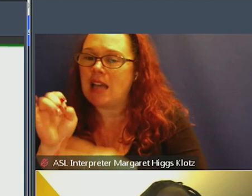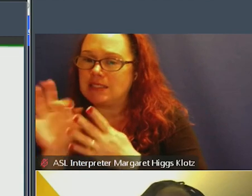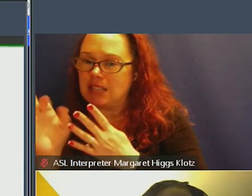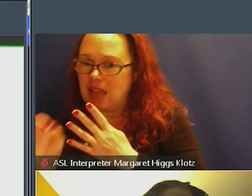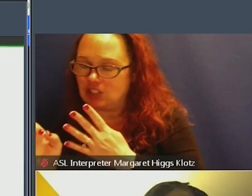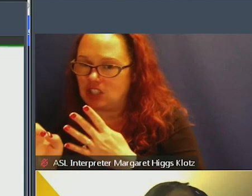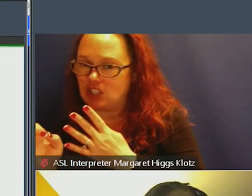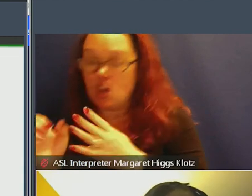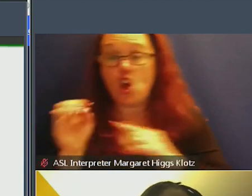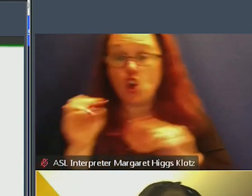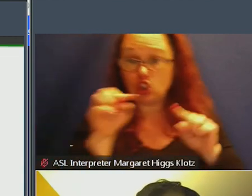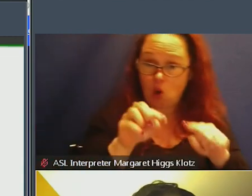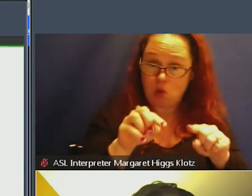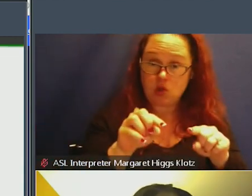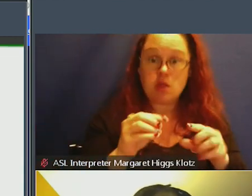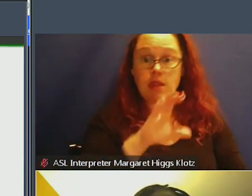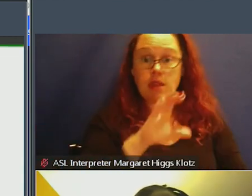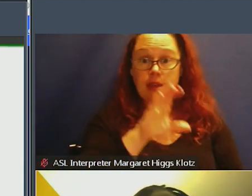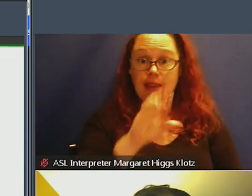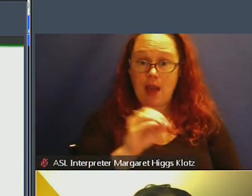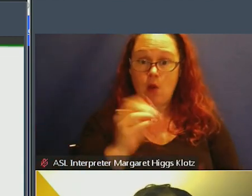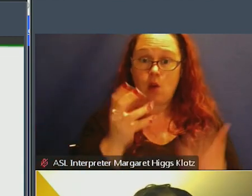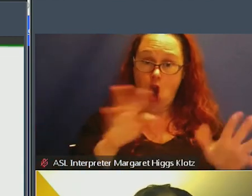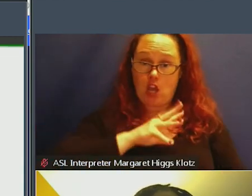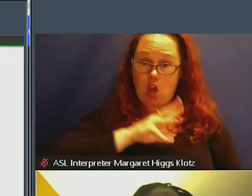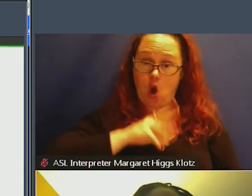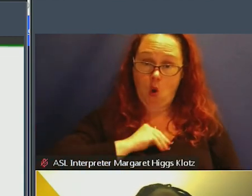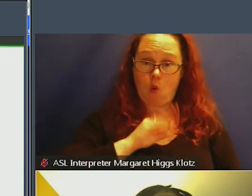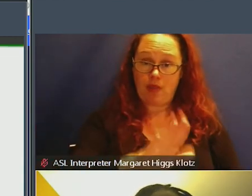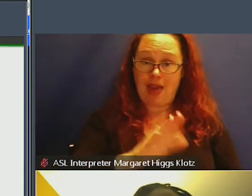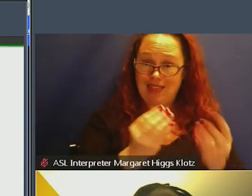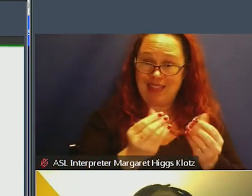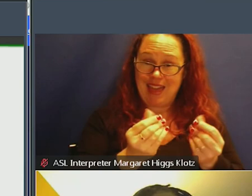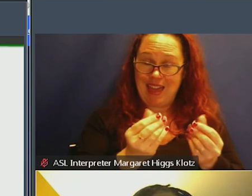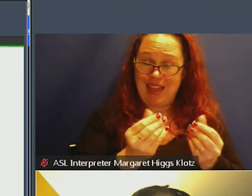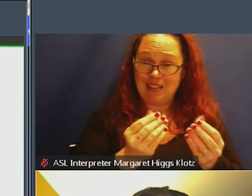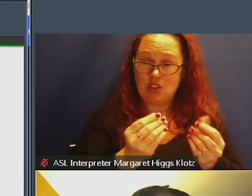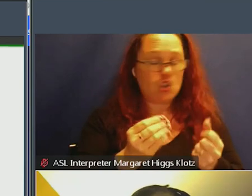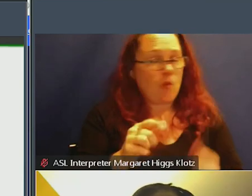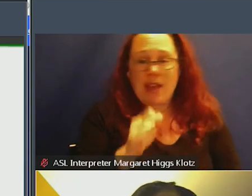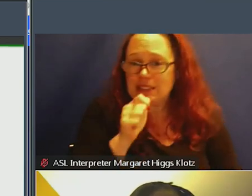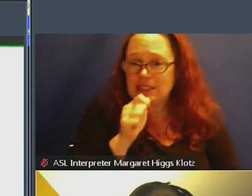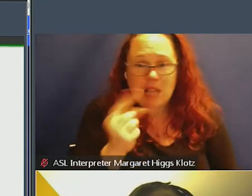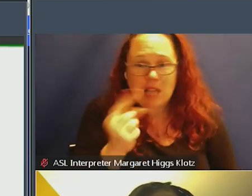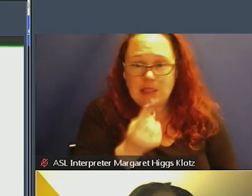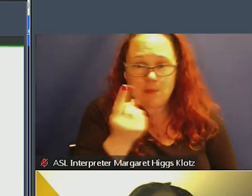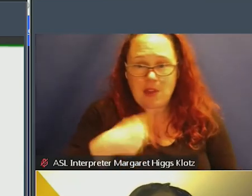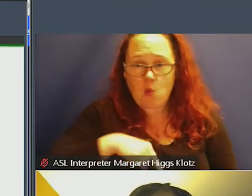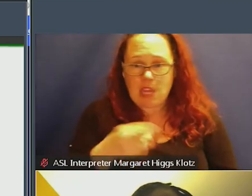opposed to another property to do an expanded shelter is not something that we can review under mandatory referral